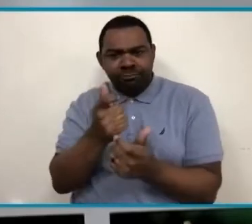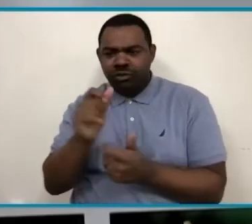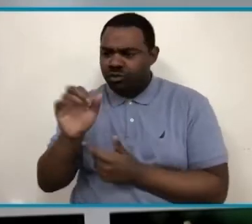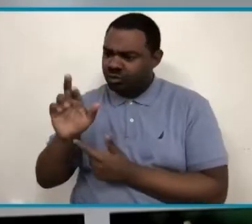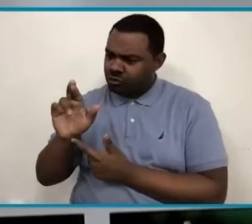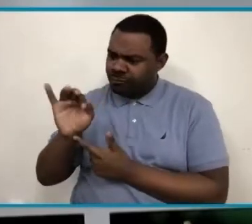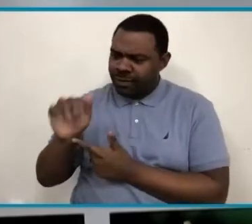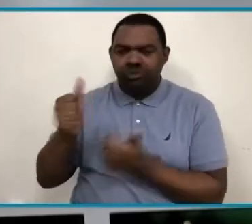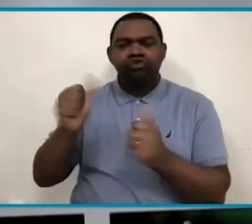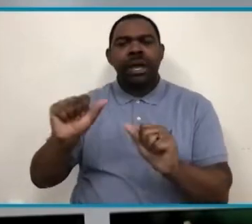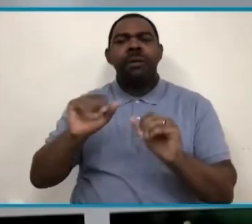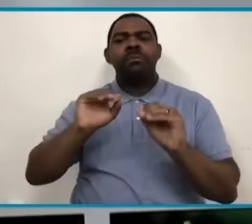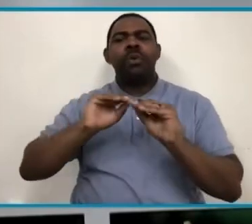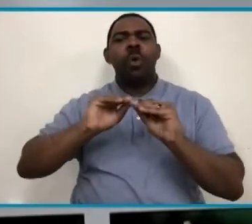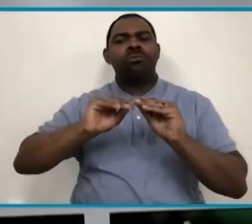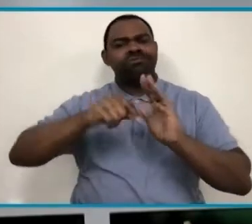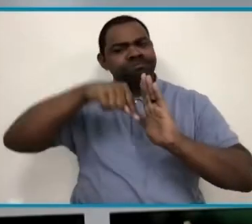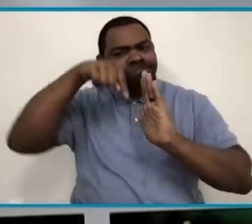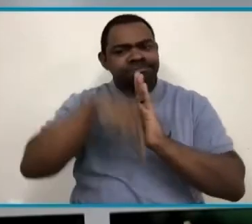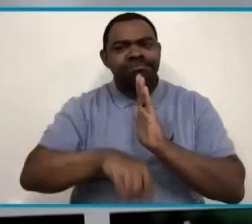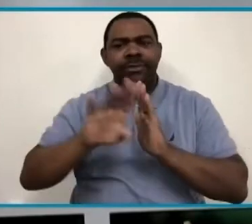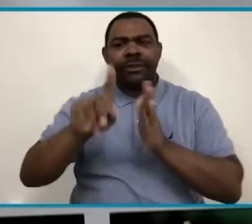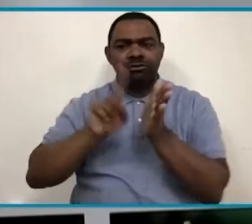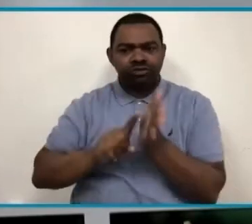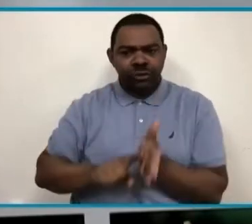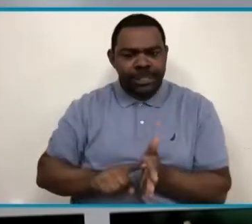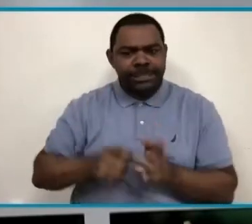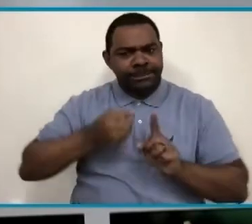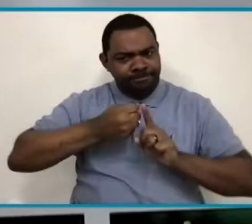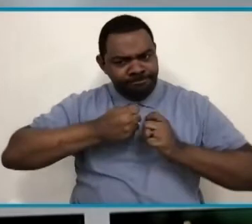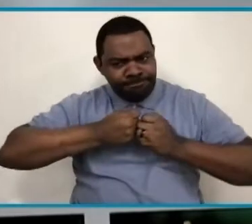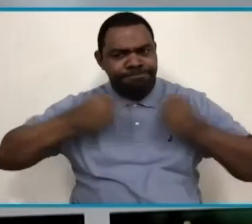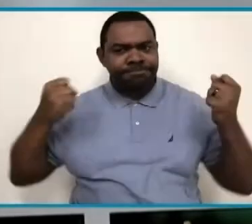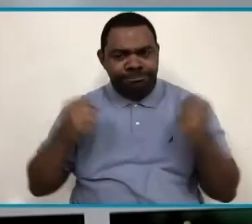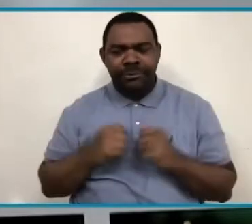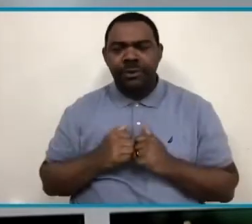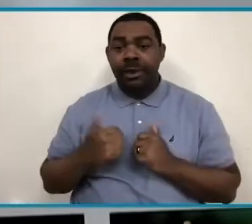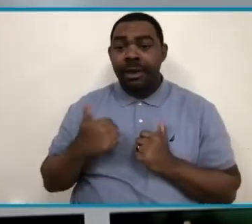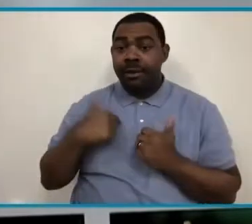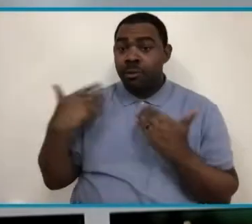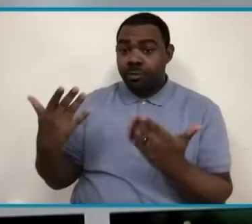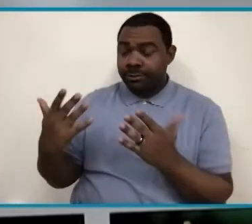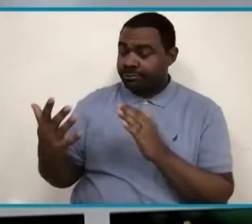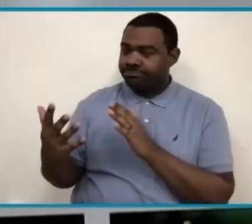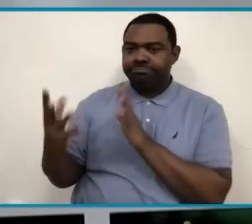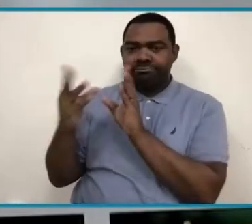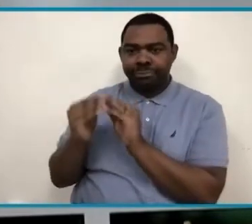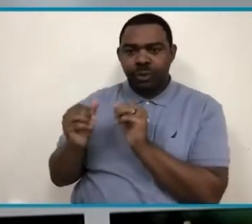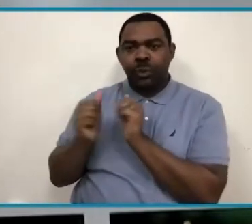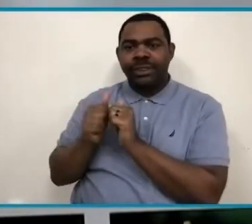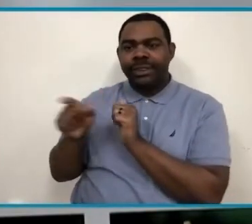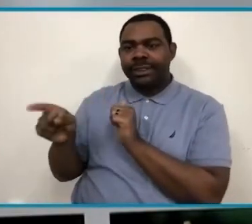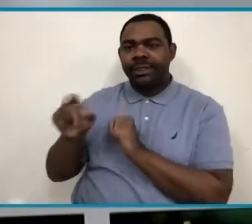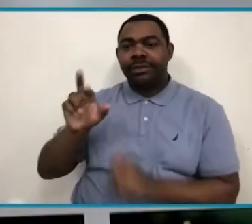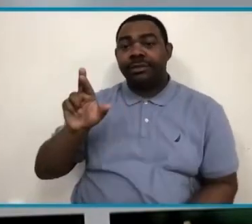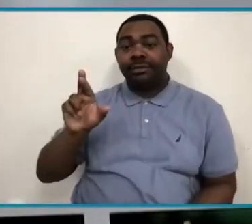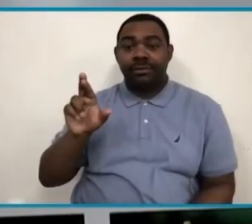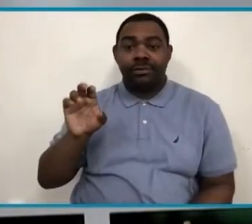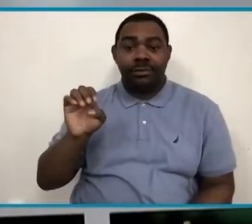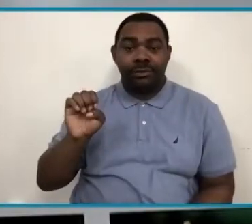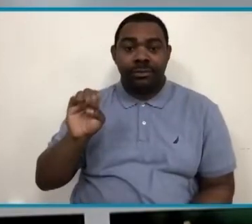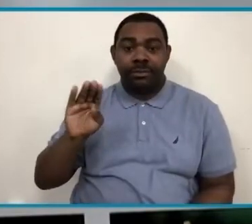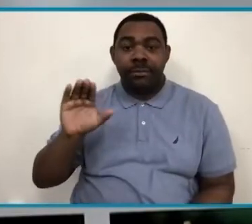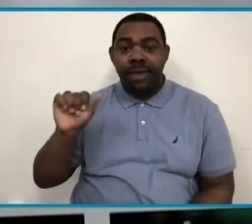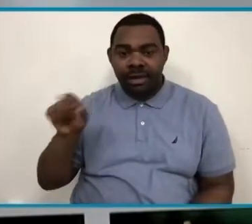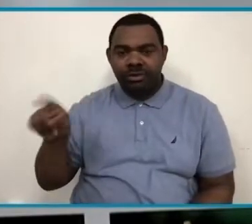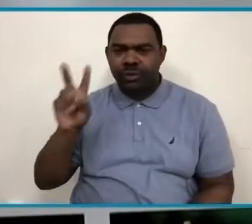network, and so I consulted with Rebecca to see which Creative Forces music therapist